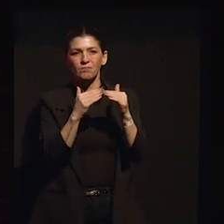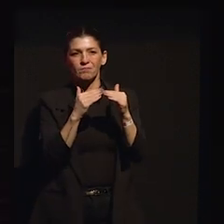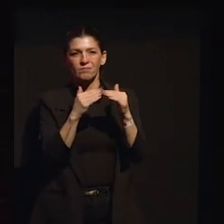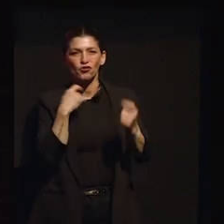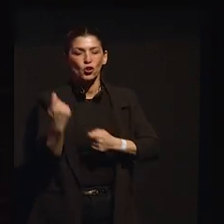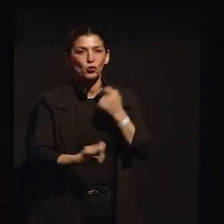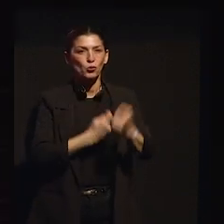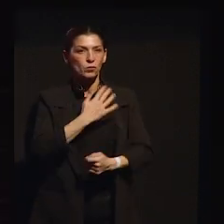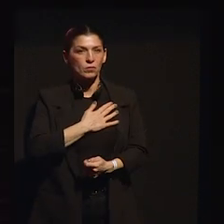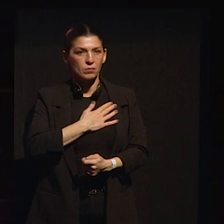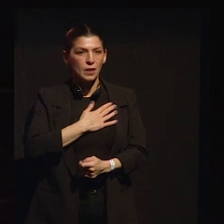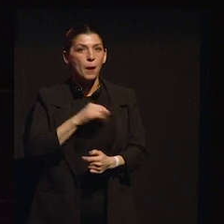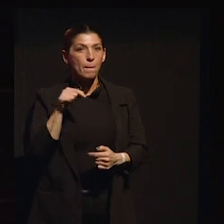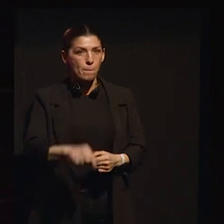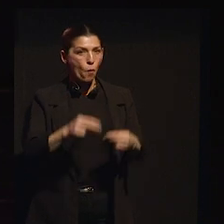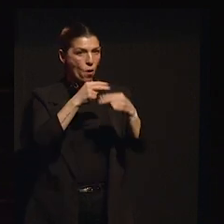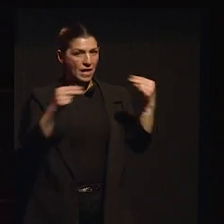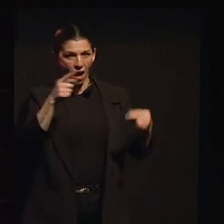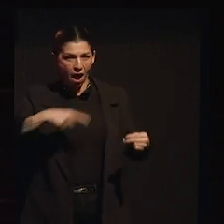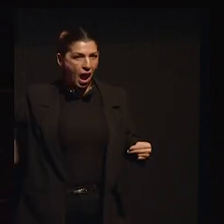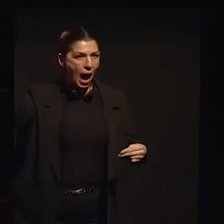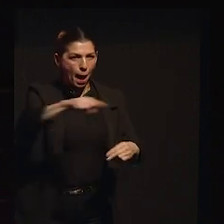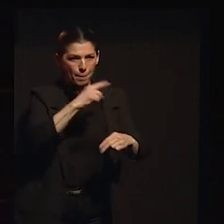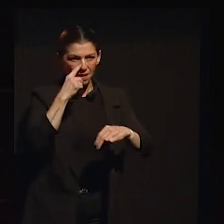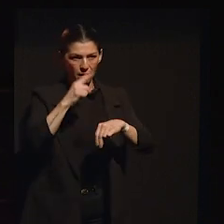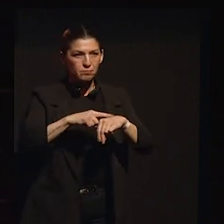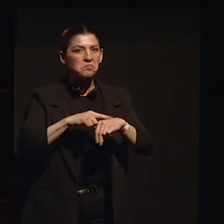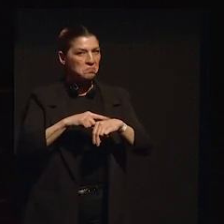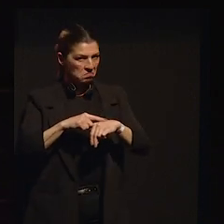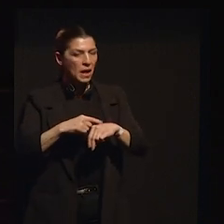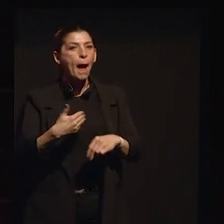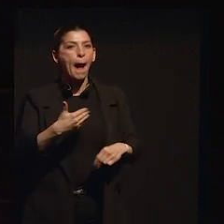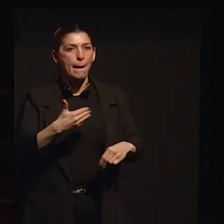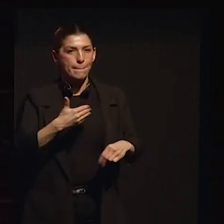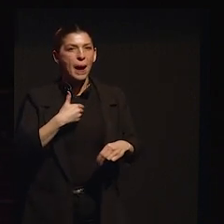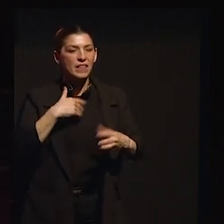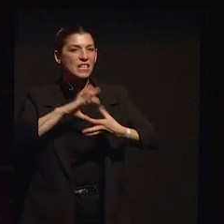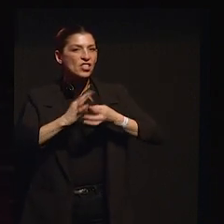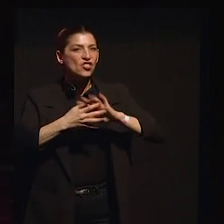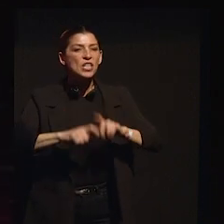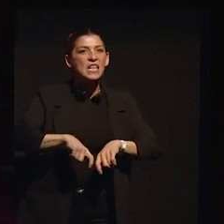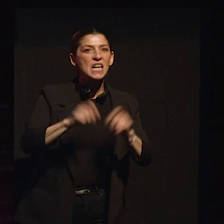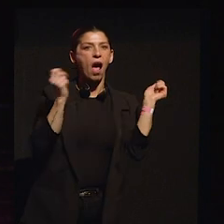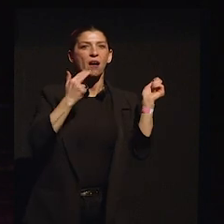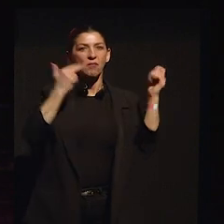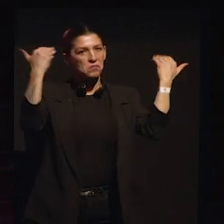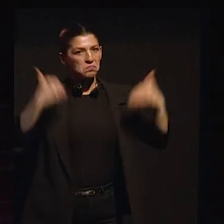If you believed in this story, if you say “I can be a chain breaking woman, too”, “I can add another woman to it, too” or “I can do it, too”,